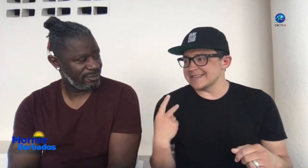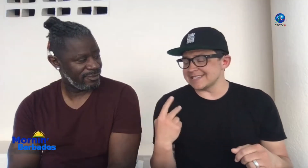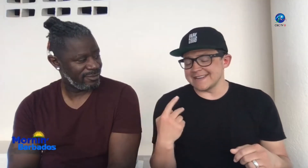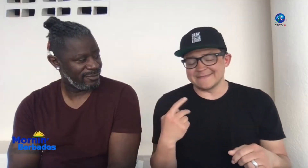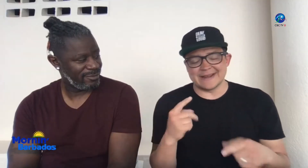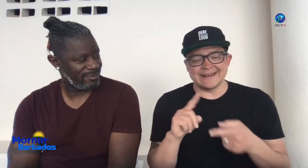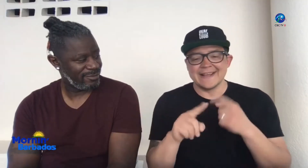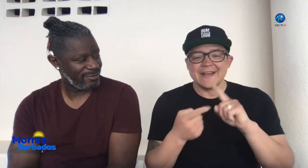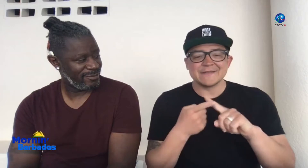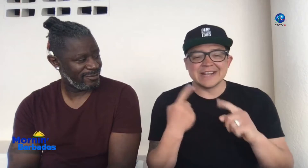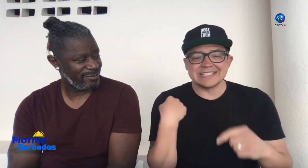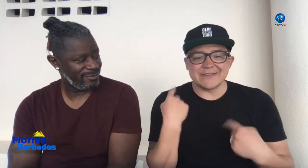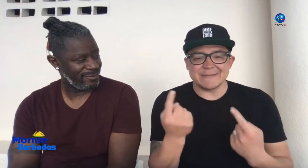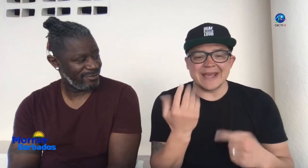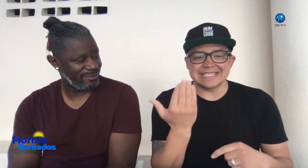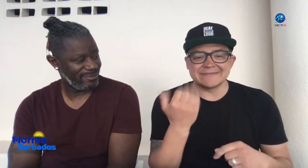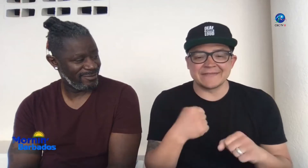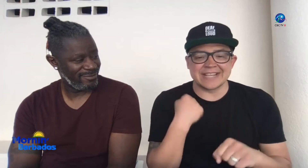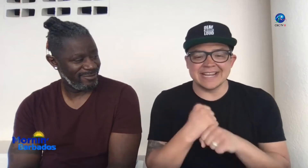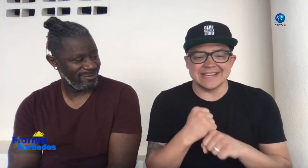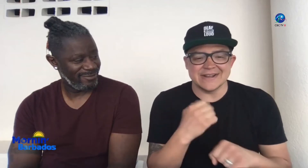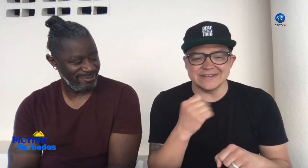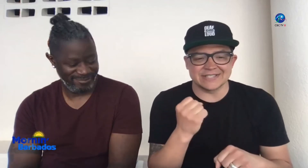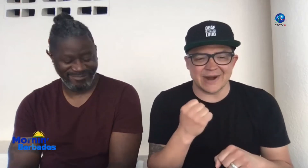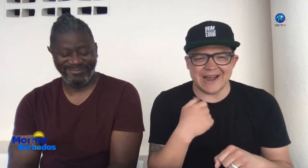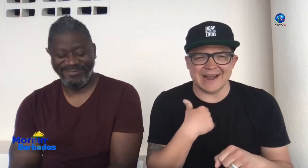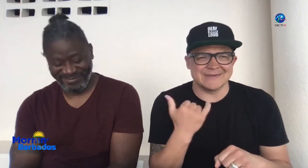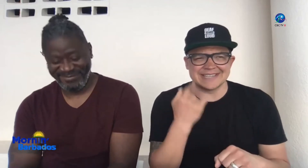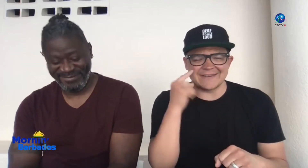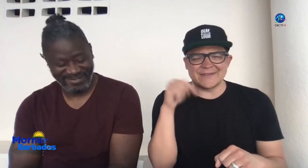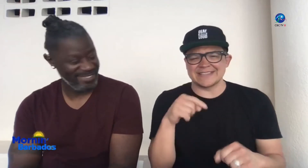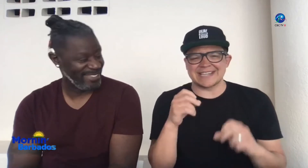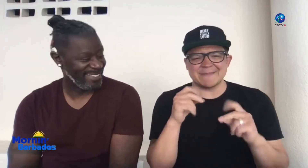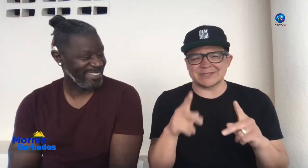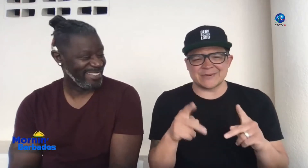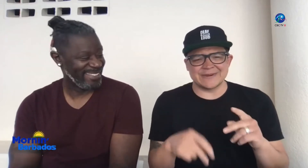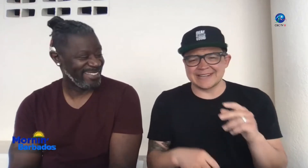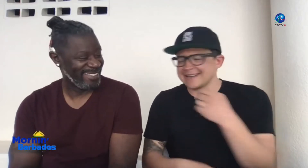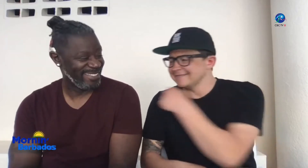us have been friends for the past 15 years i was like with this opportunity